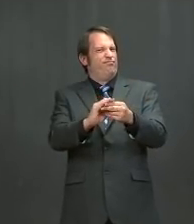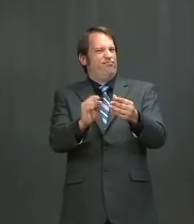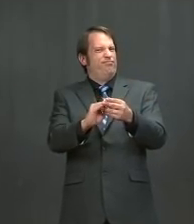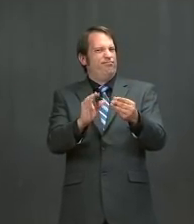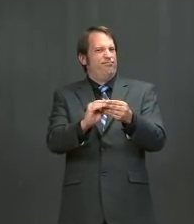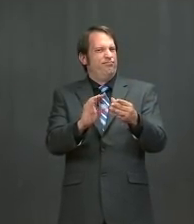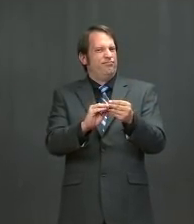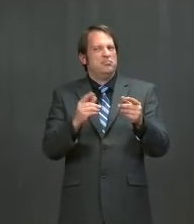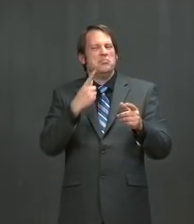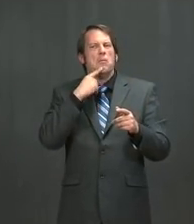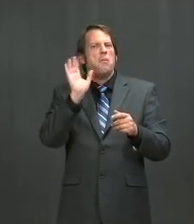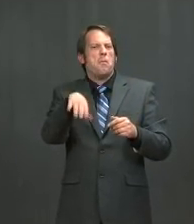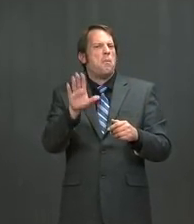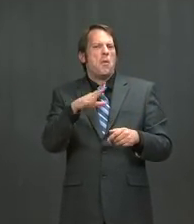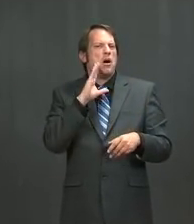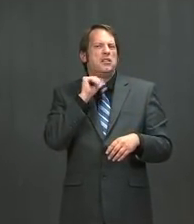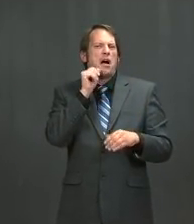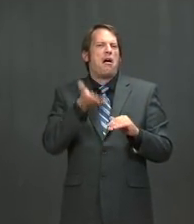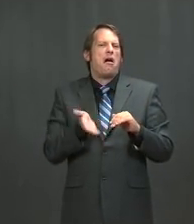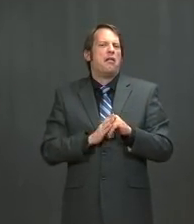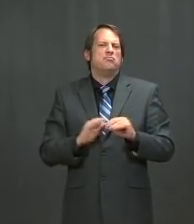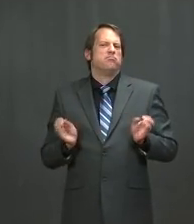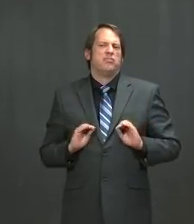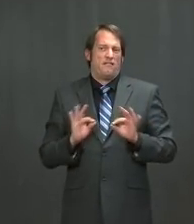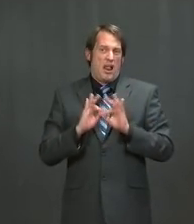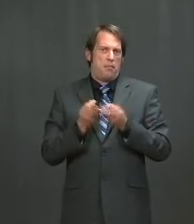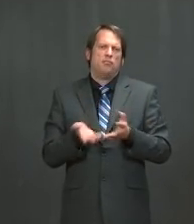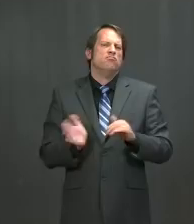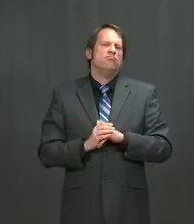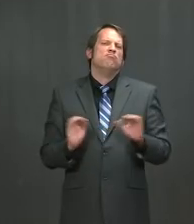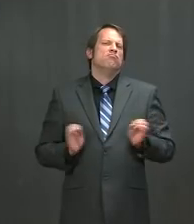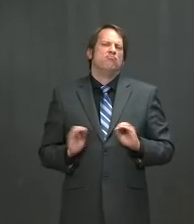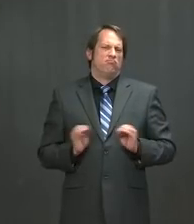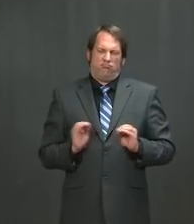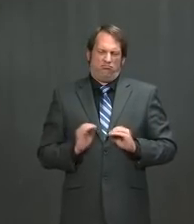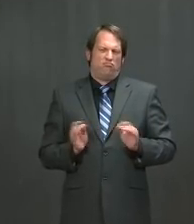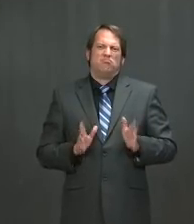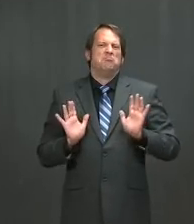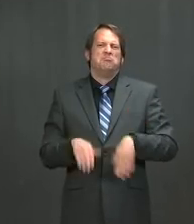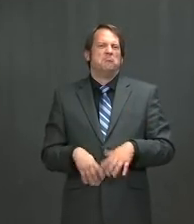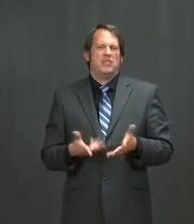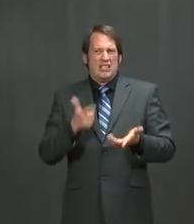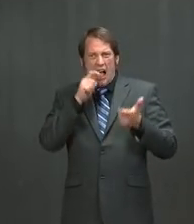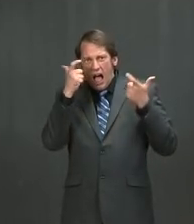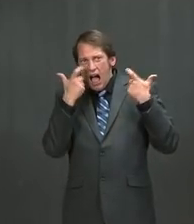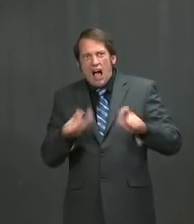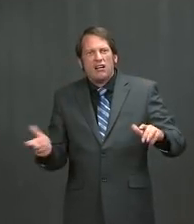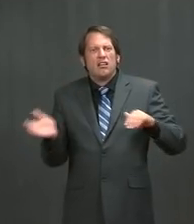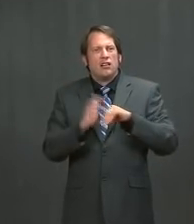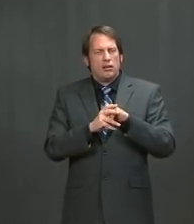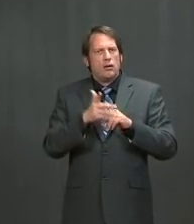Last week there were some questions about this; you also included individuals. So is it families, joint filers, individuals?